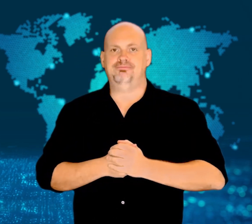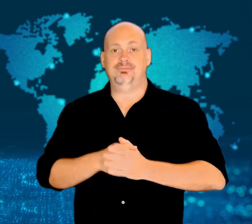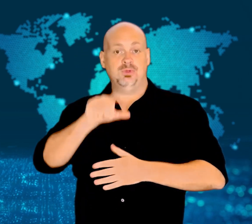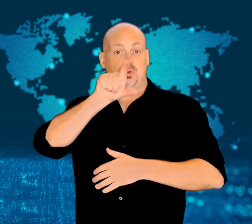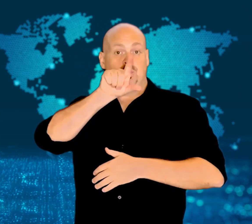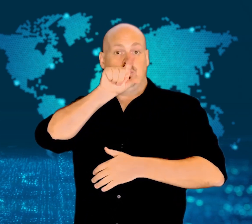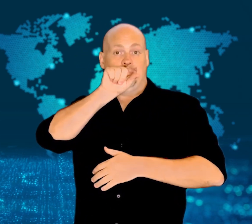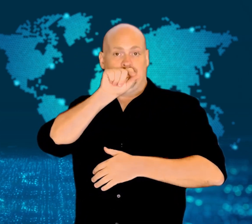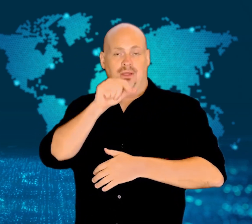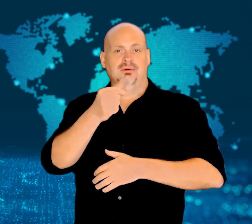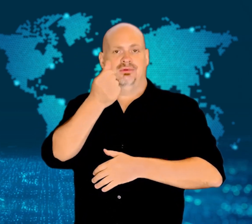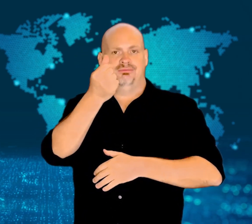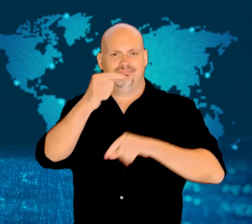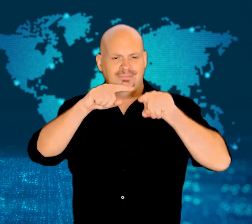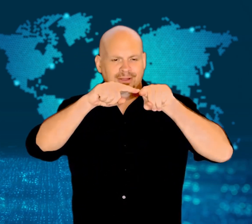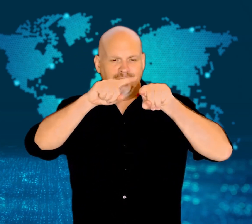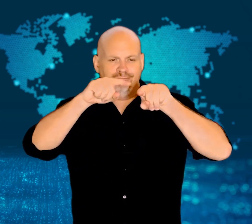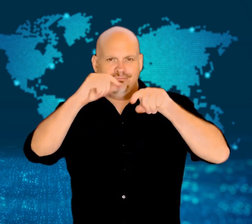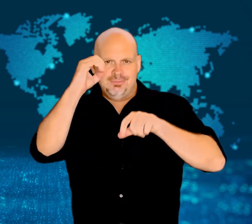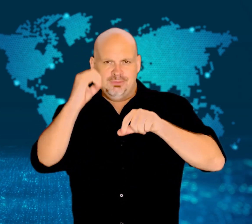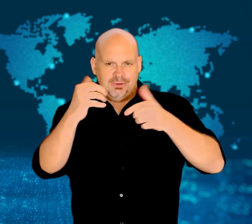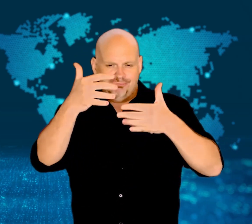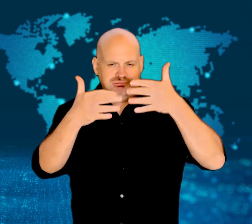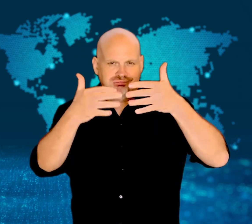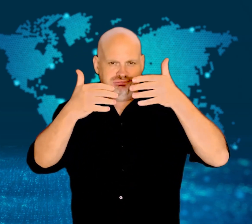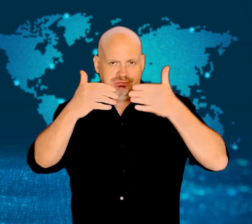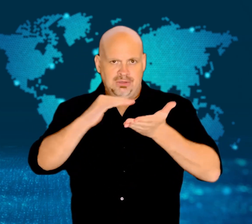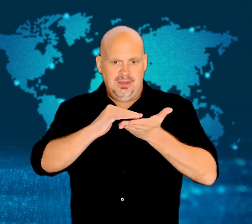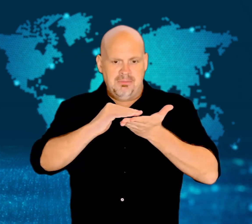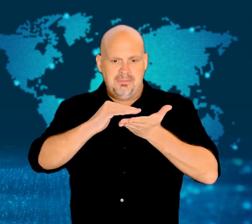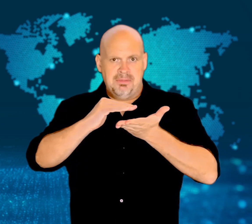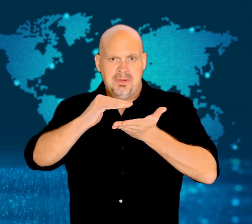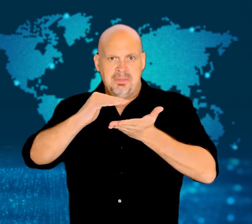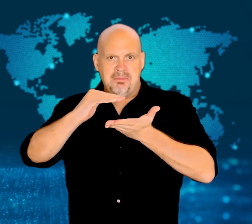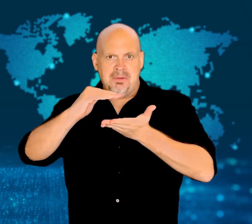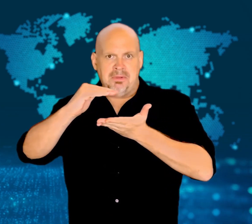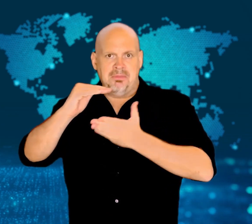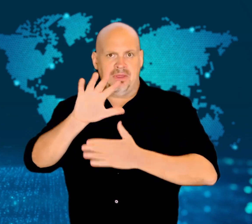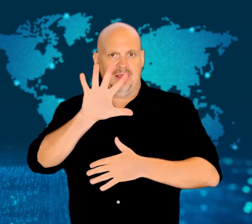Jack Dorsey, supported the purchase.